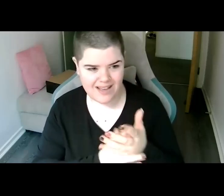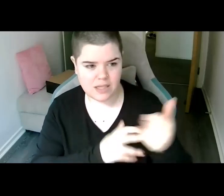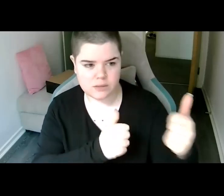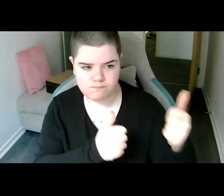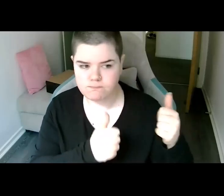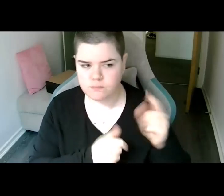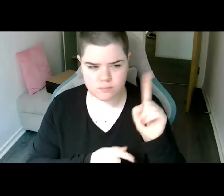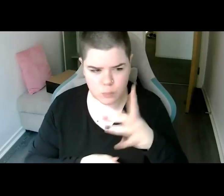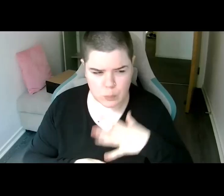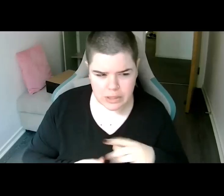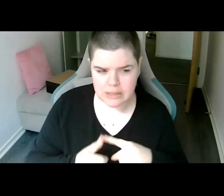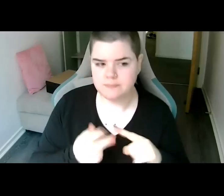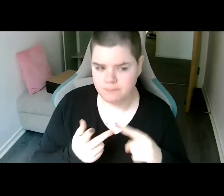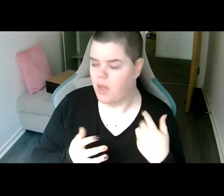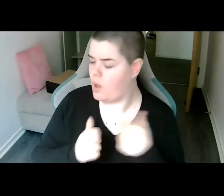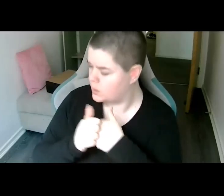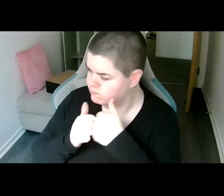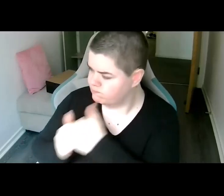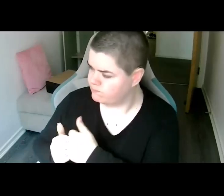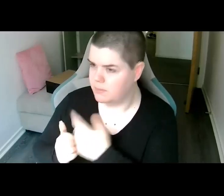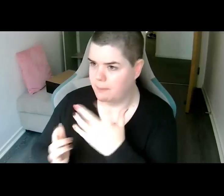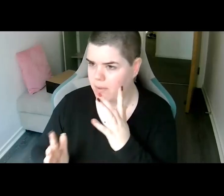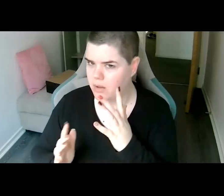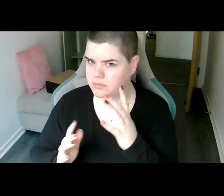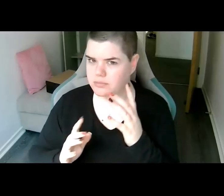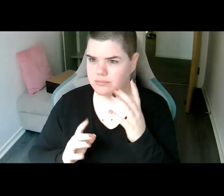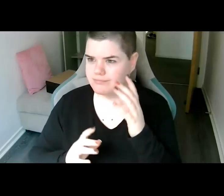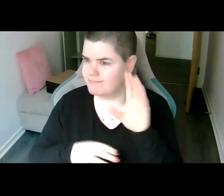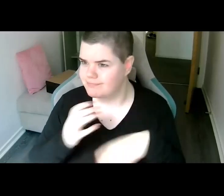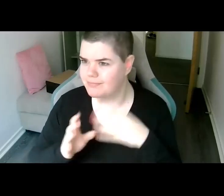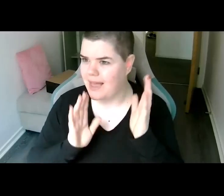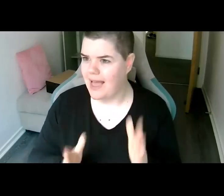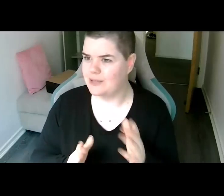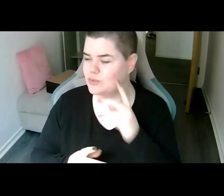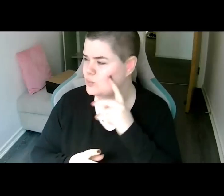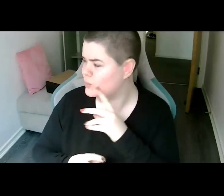to access the information, to ask her own questions of the doctor, but in the end,